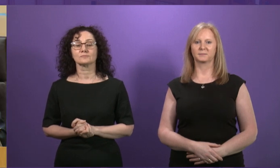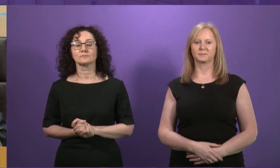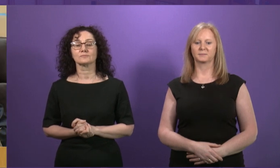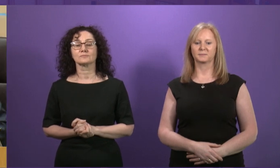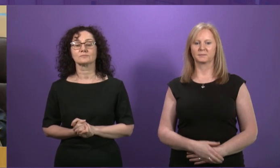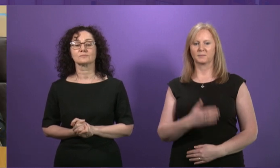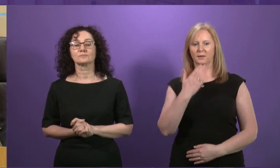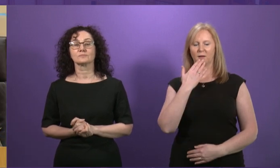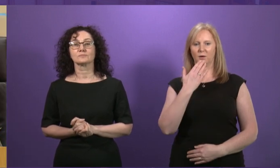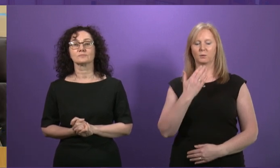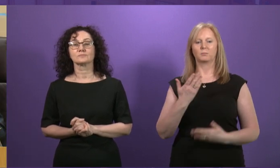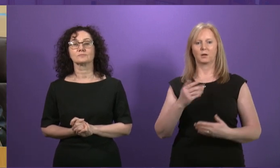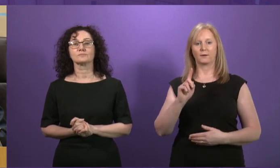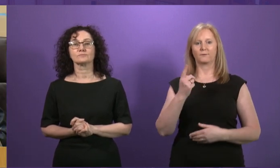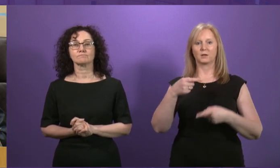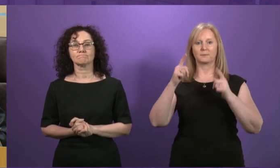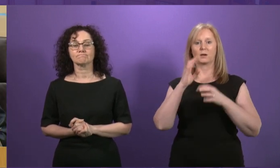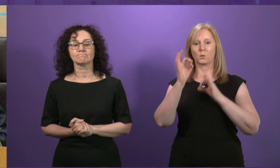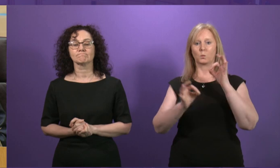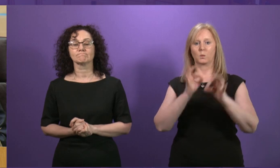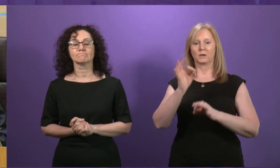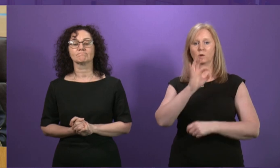The Presiding Officer (Ken Macintiosh): Thank you. We turn now to First Minister's Questions. Question number one, Jackson Carlaw.